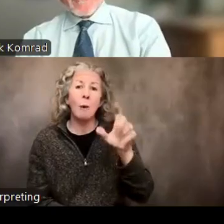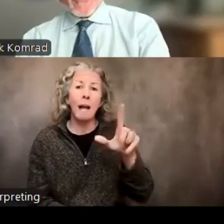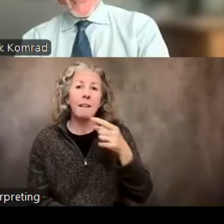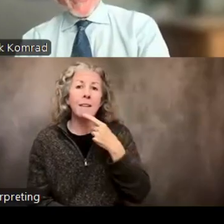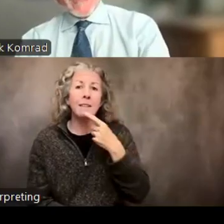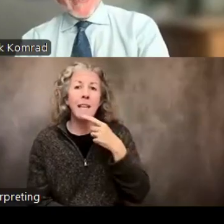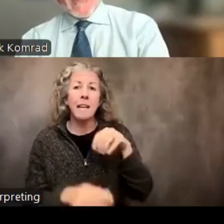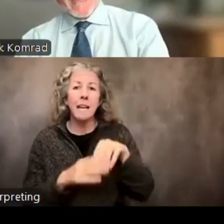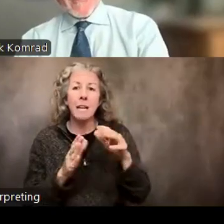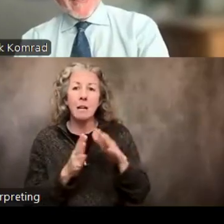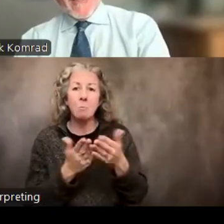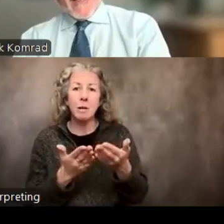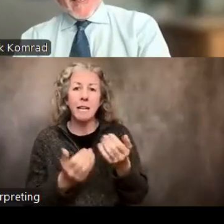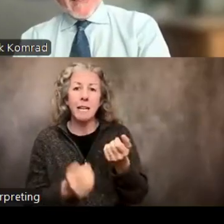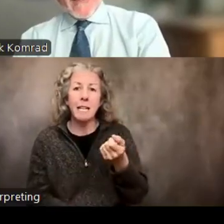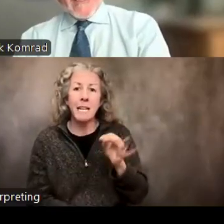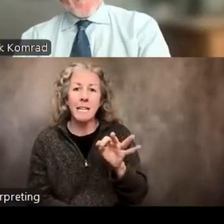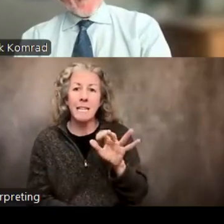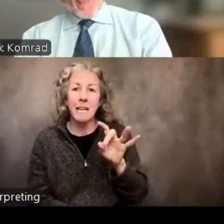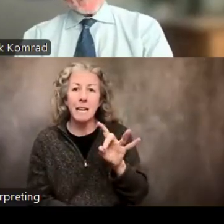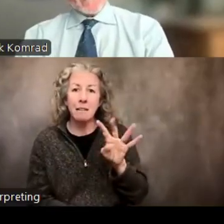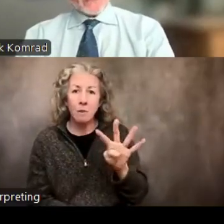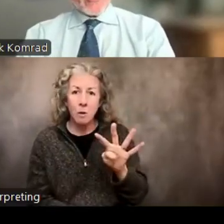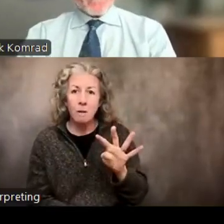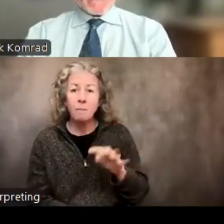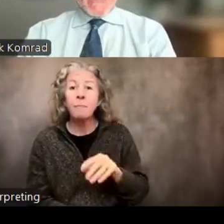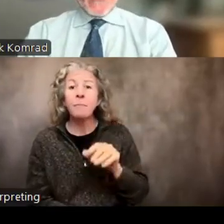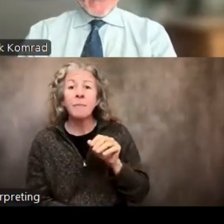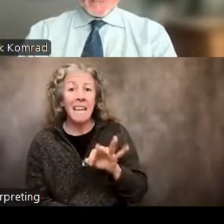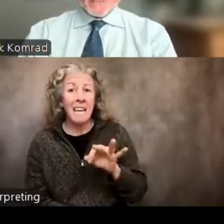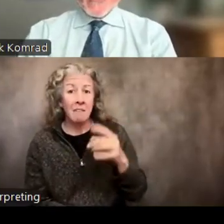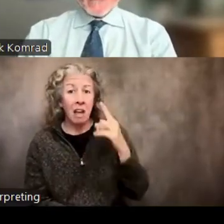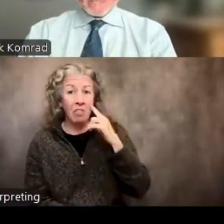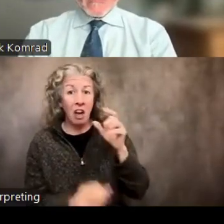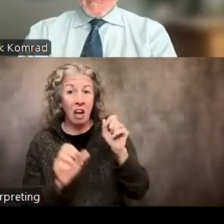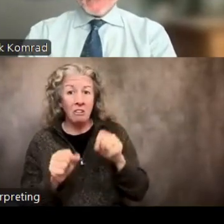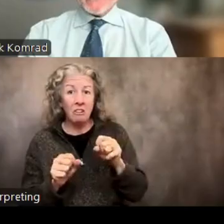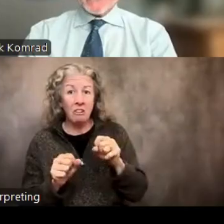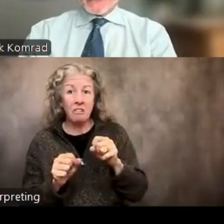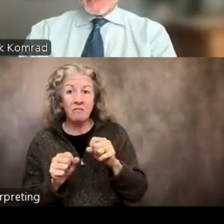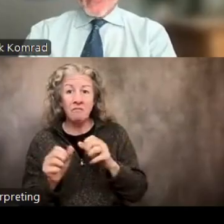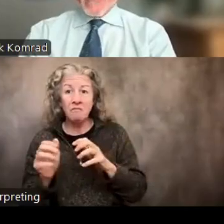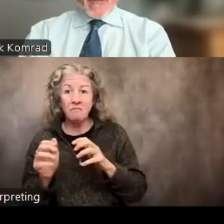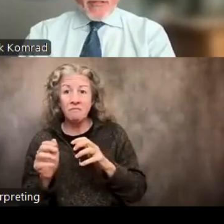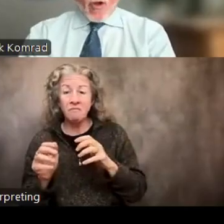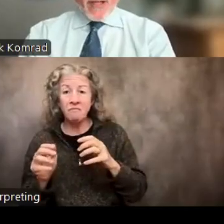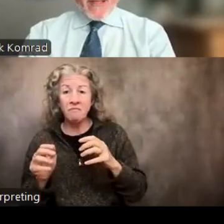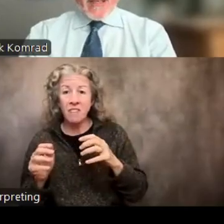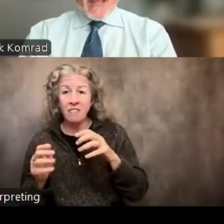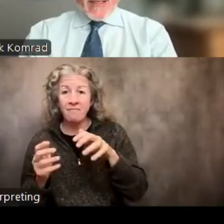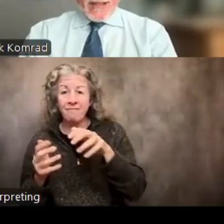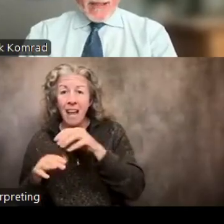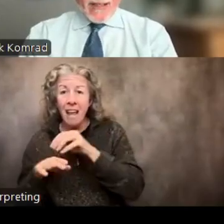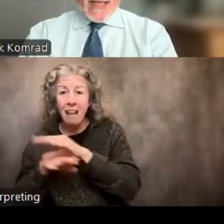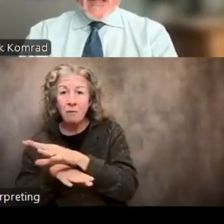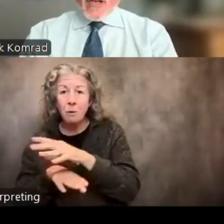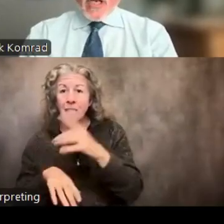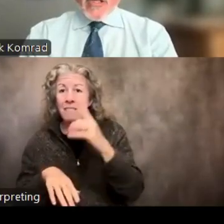prescient these days, if thought can corrupt language, then language can corrupt thought. And indeed, that's very much the